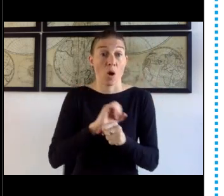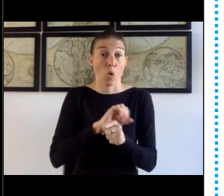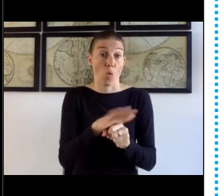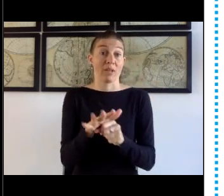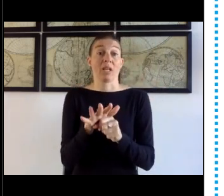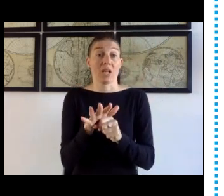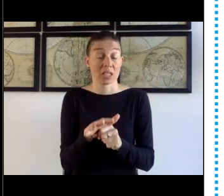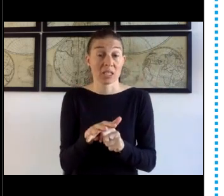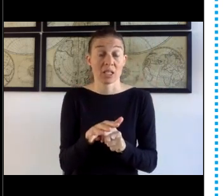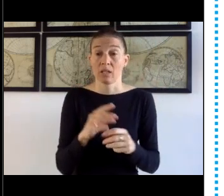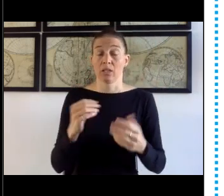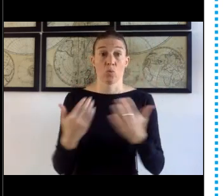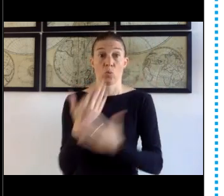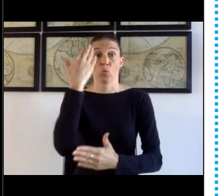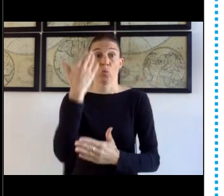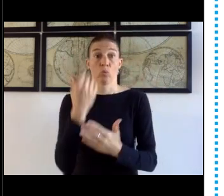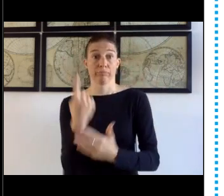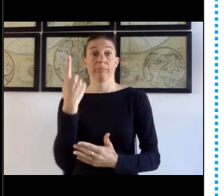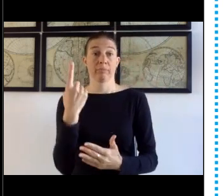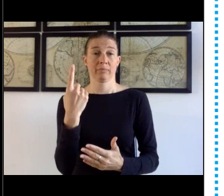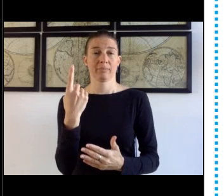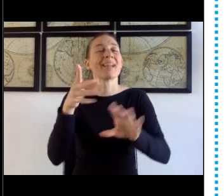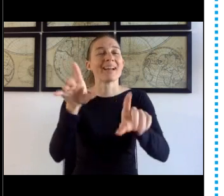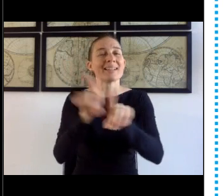And as you maybe remember a few years ago in air travel